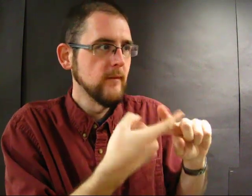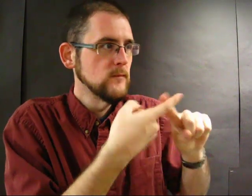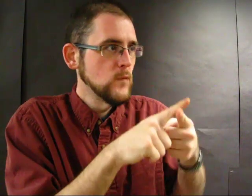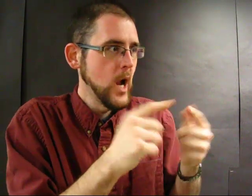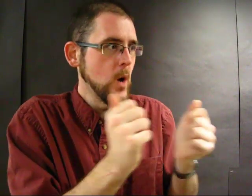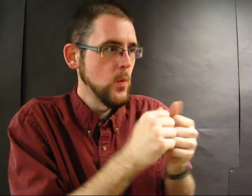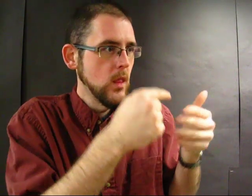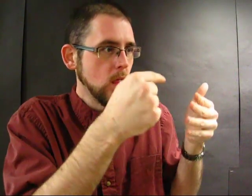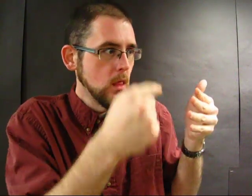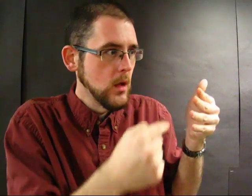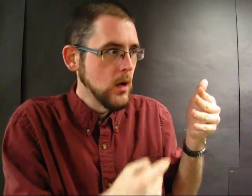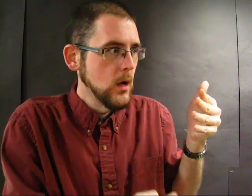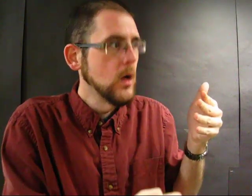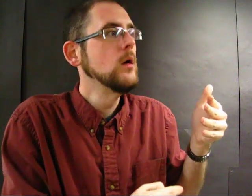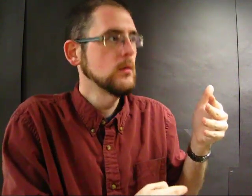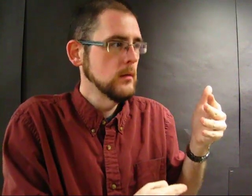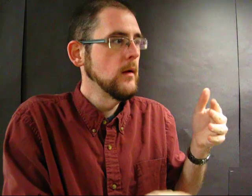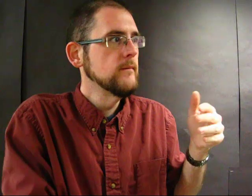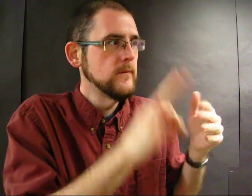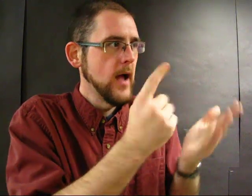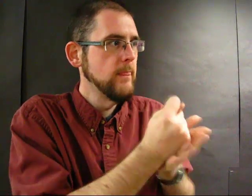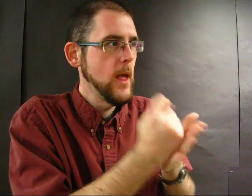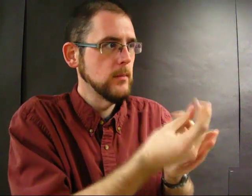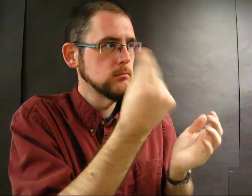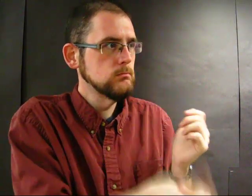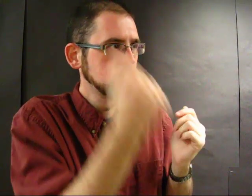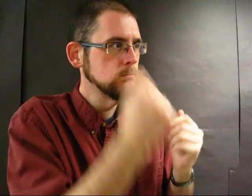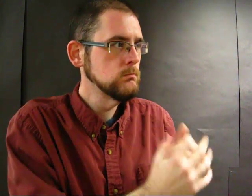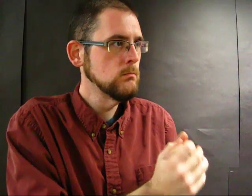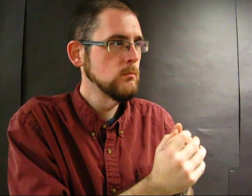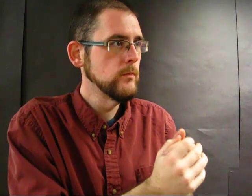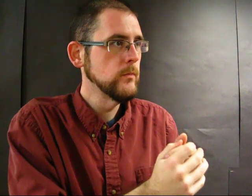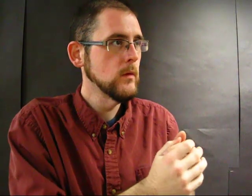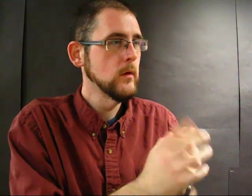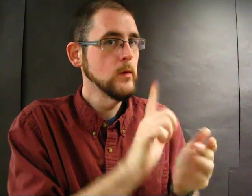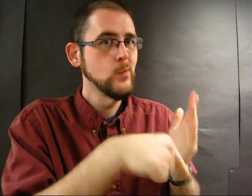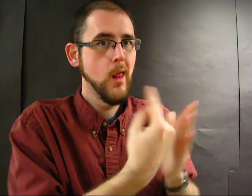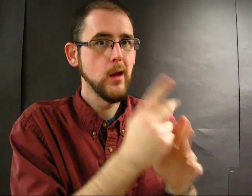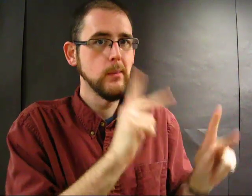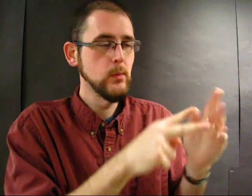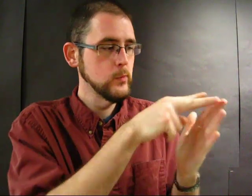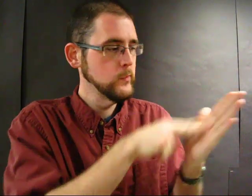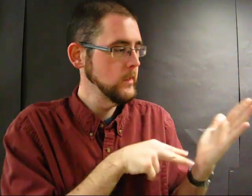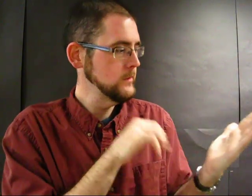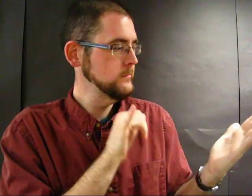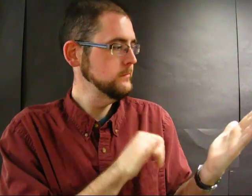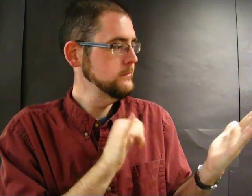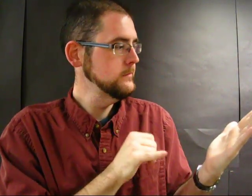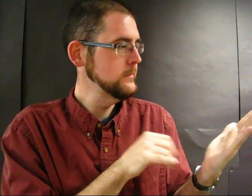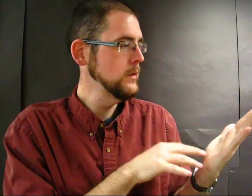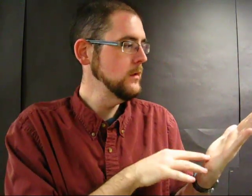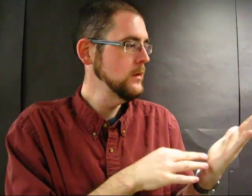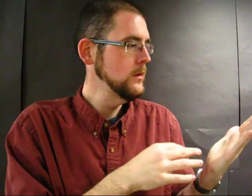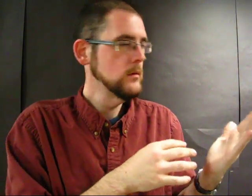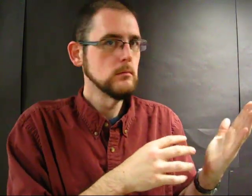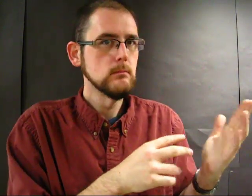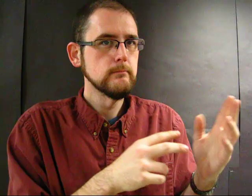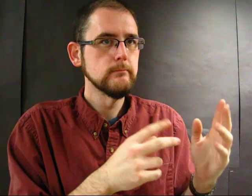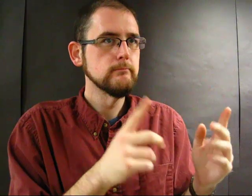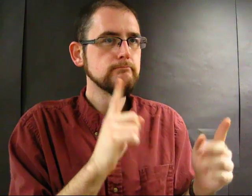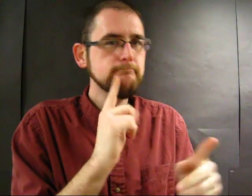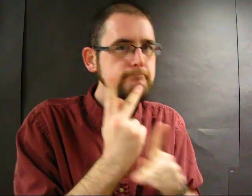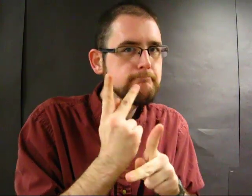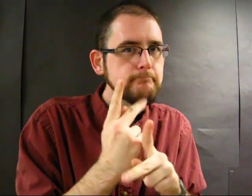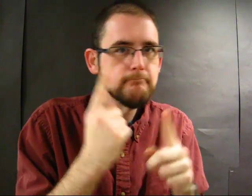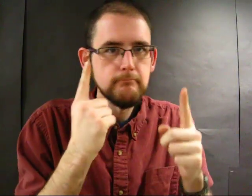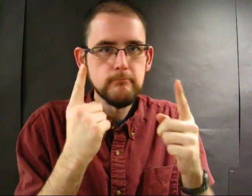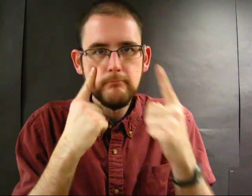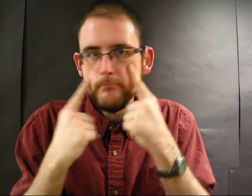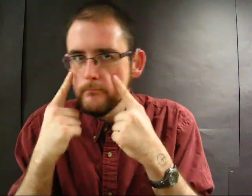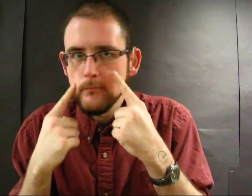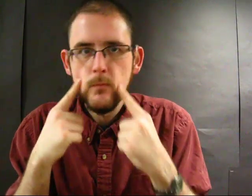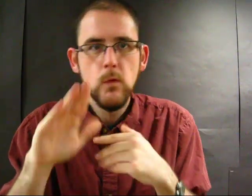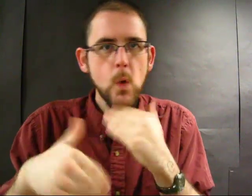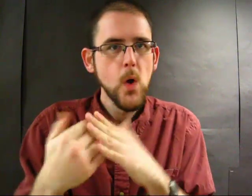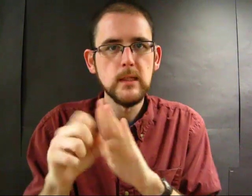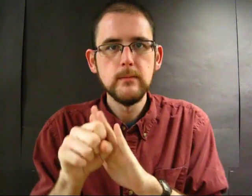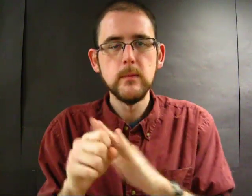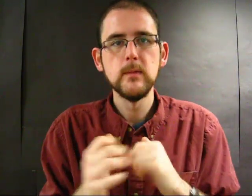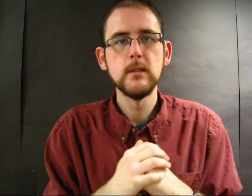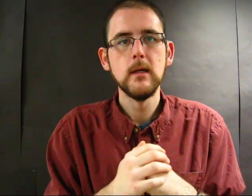displayed specific symptoms, so they started looking out for it.